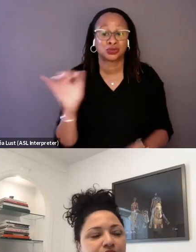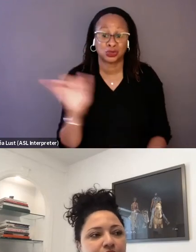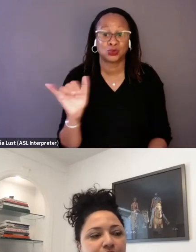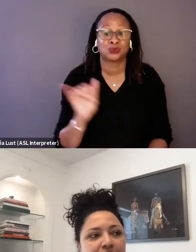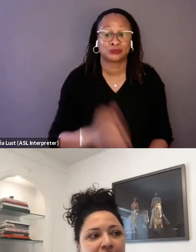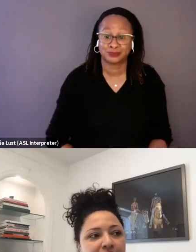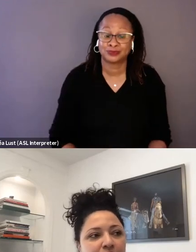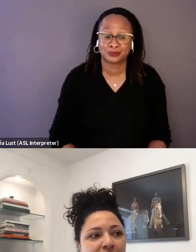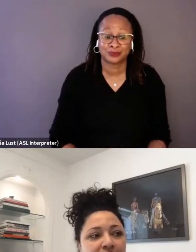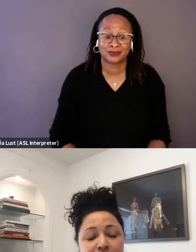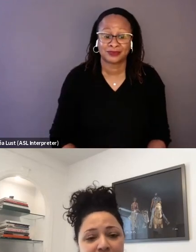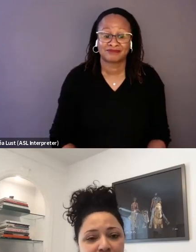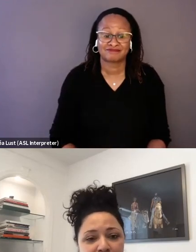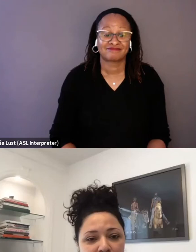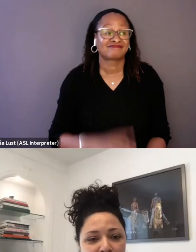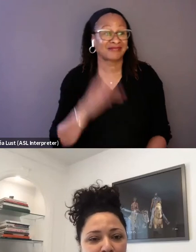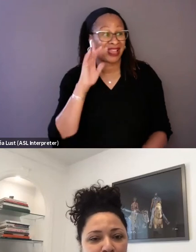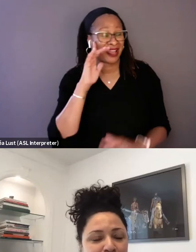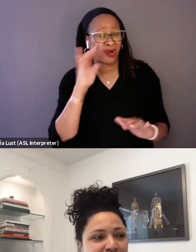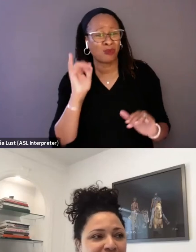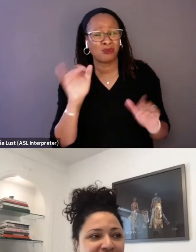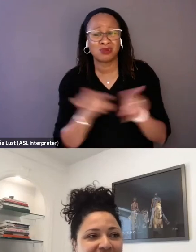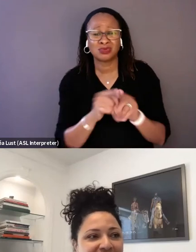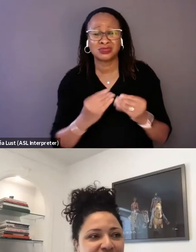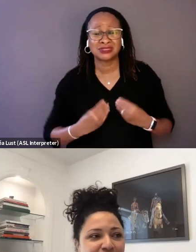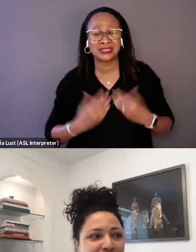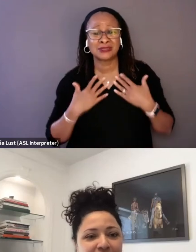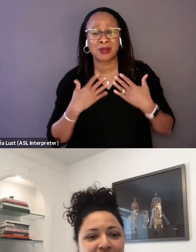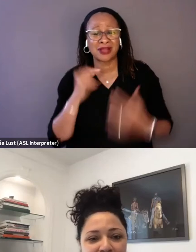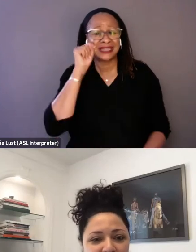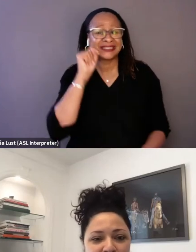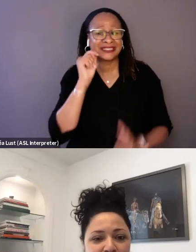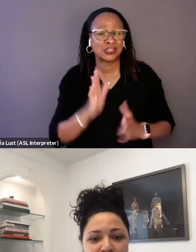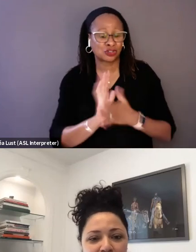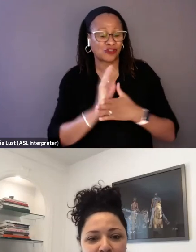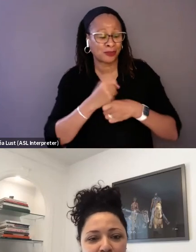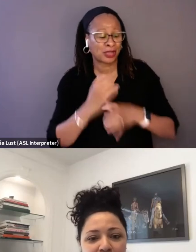So, and I hope it inspires the teenage filmmaker out there to go and run